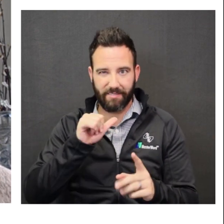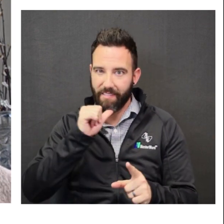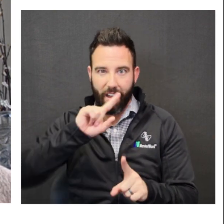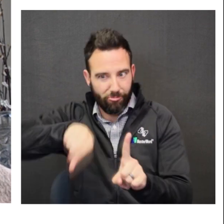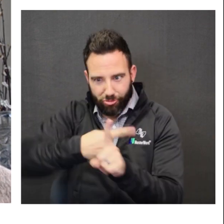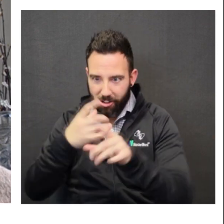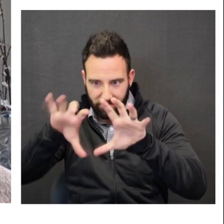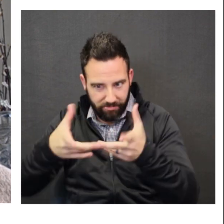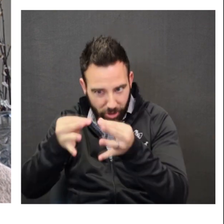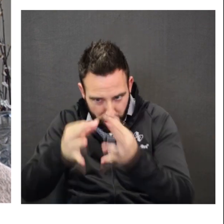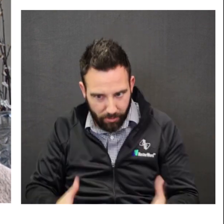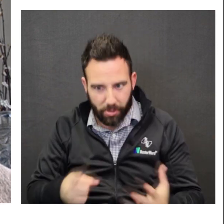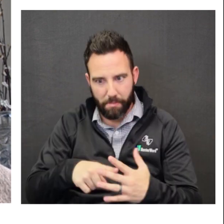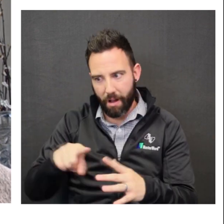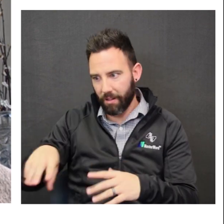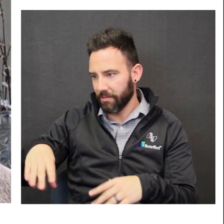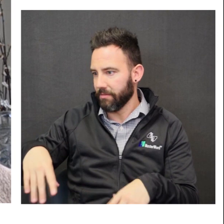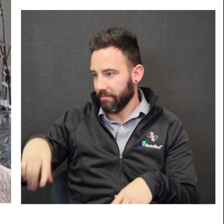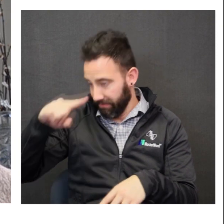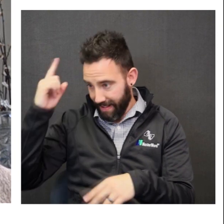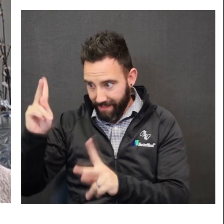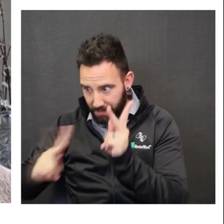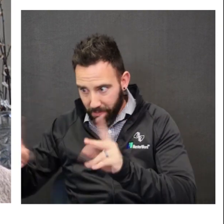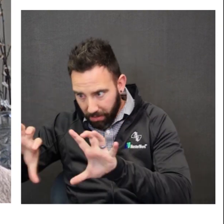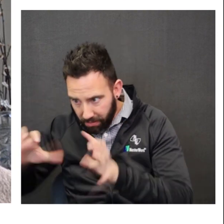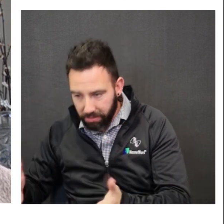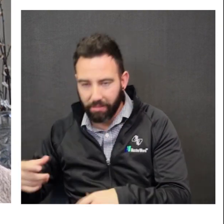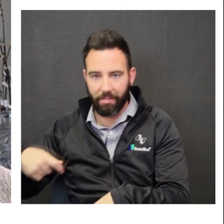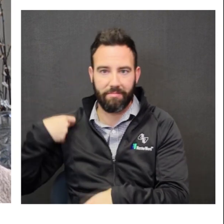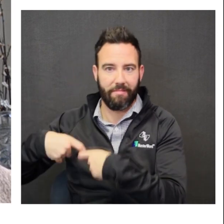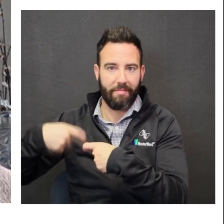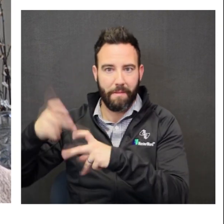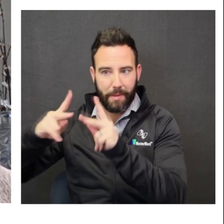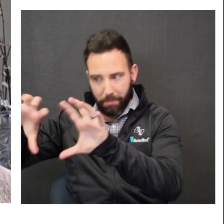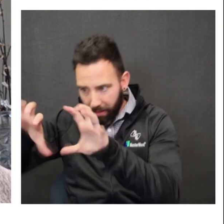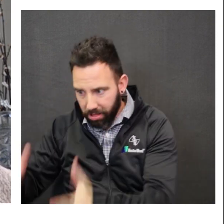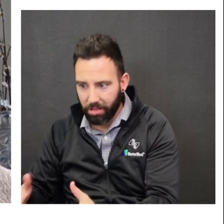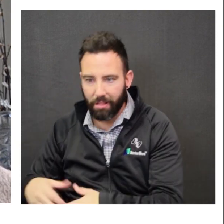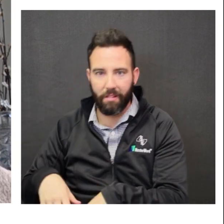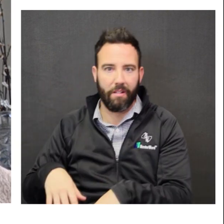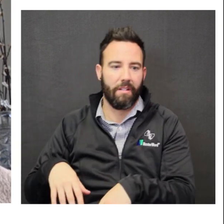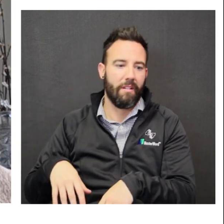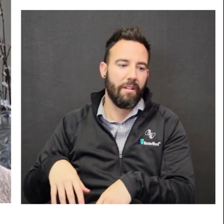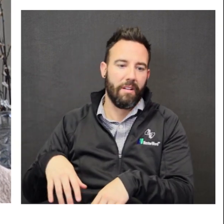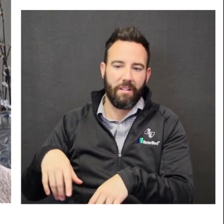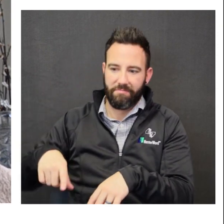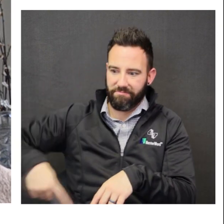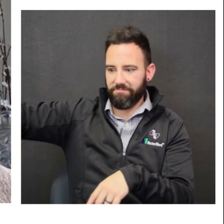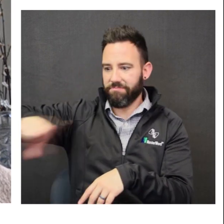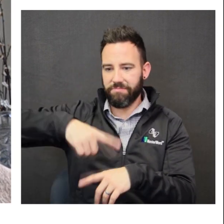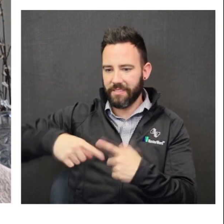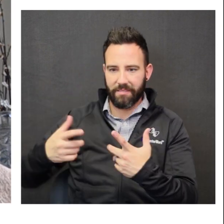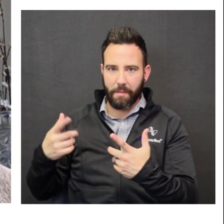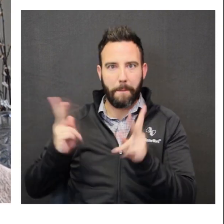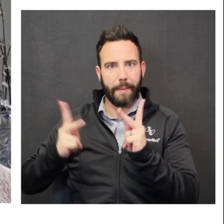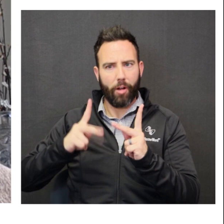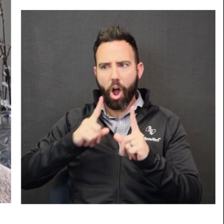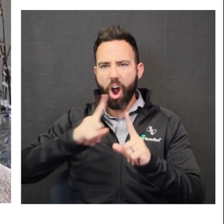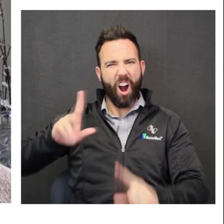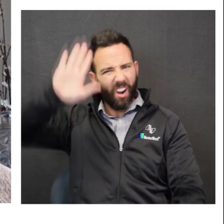society and we don't want to be marginalized because of, ah, race,